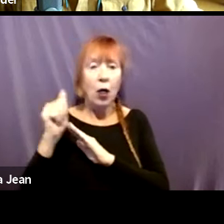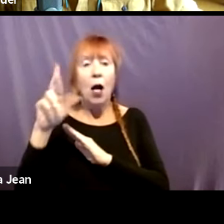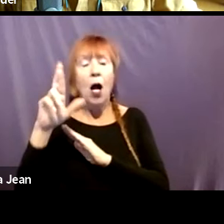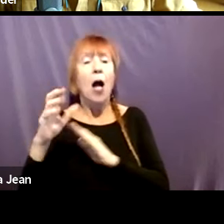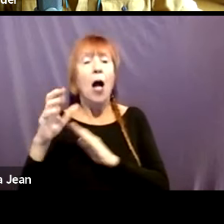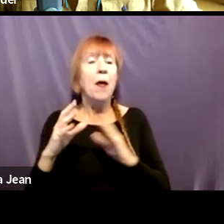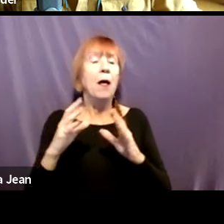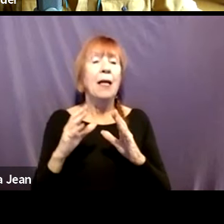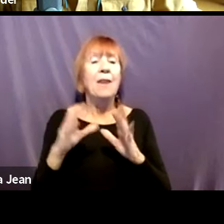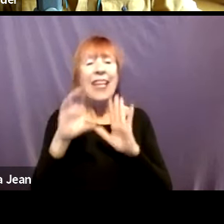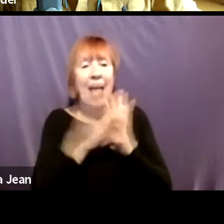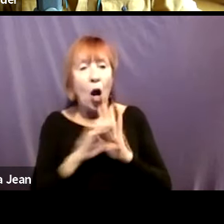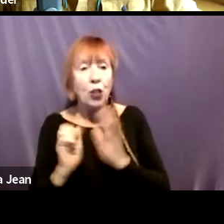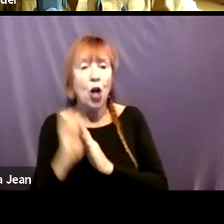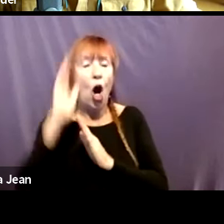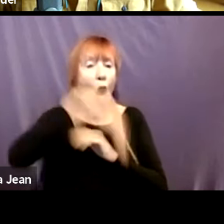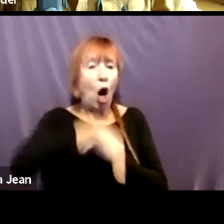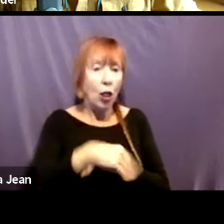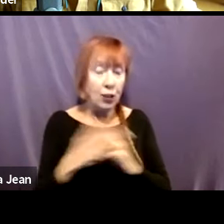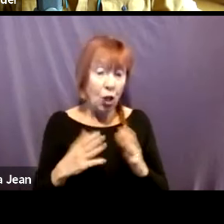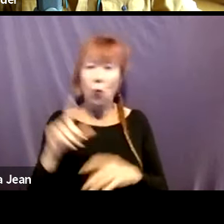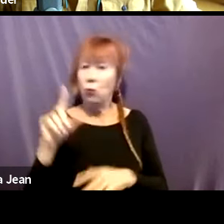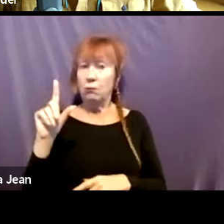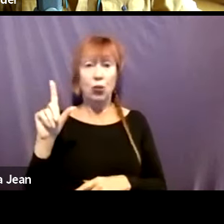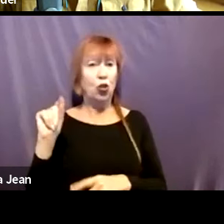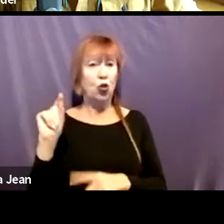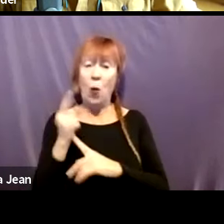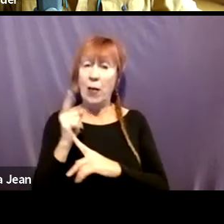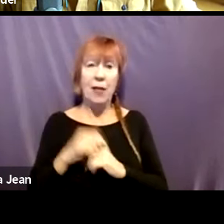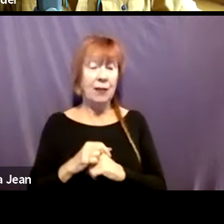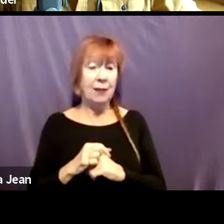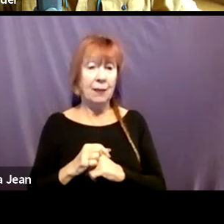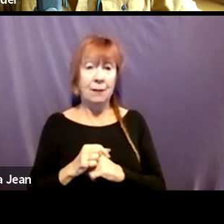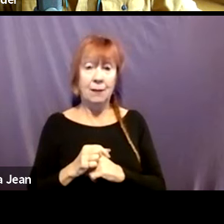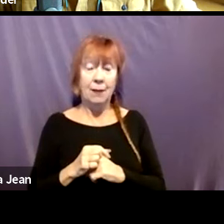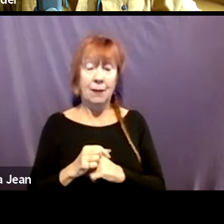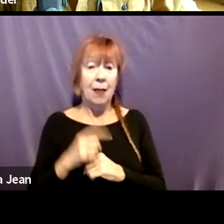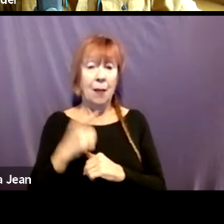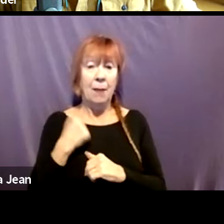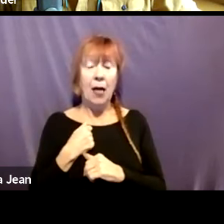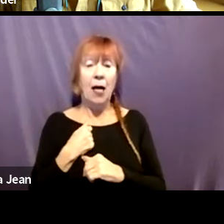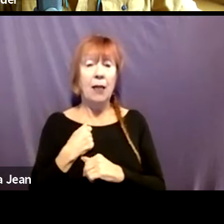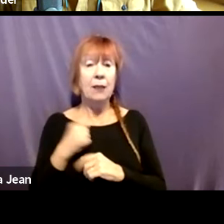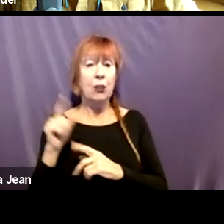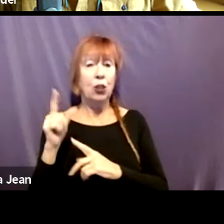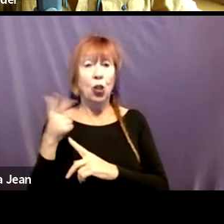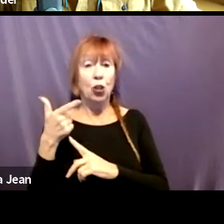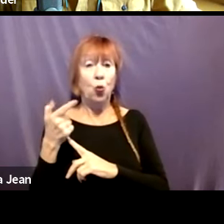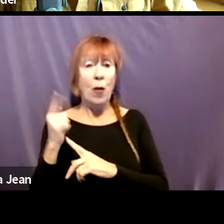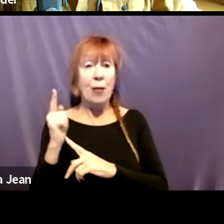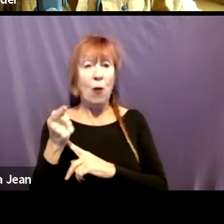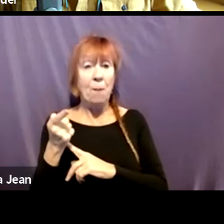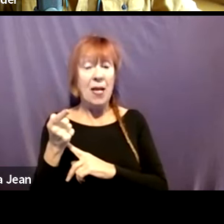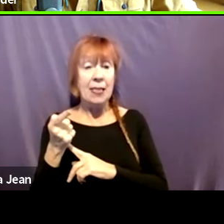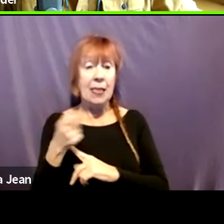It's keeping it 20 minutes, because like Kourtney said, minute 21, they're lookin' around, they're looking at their phones, they're done.